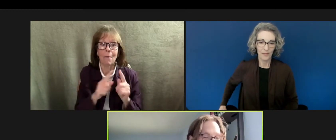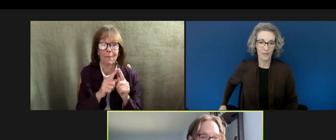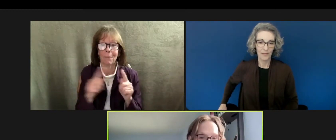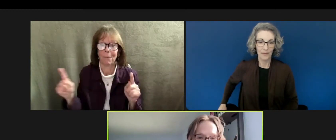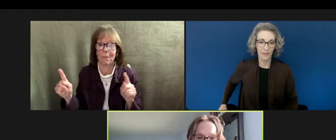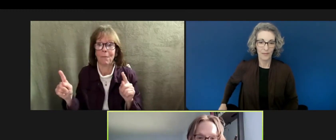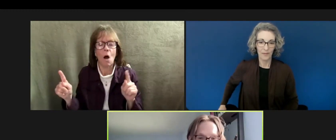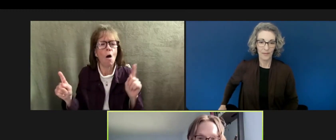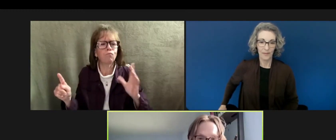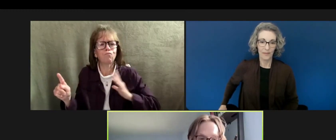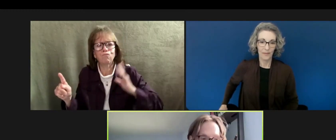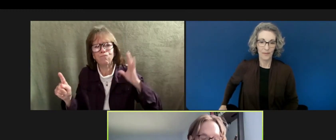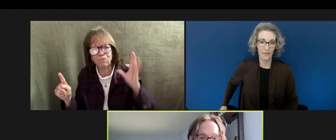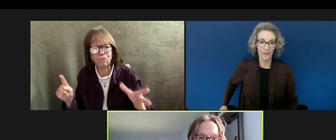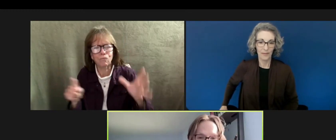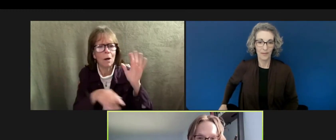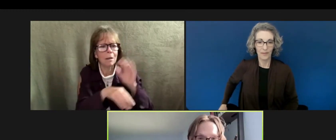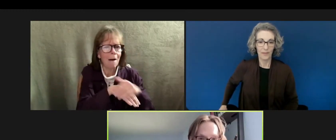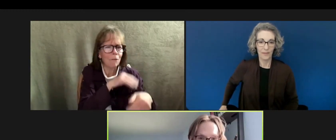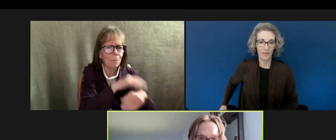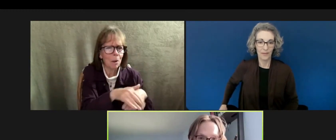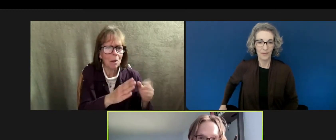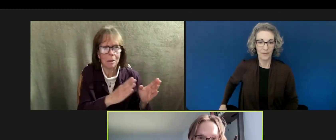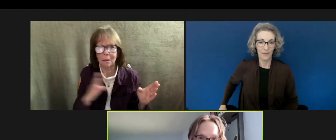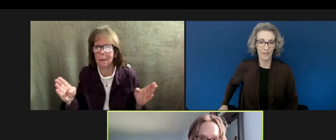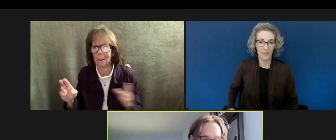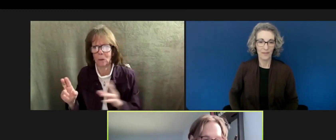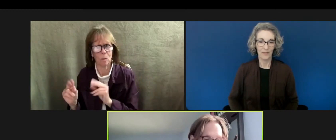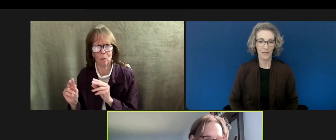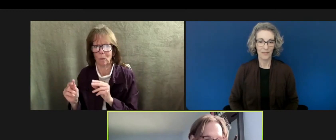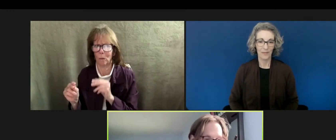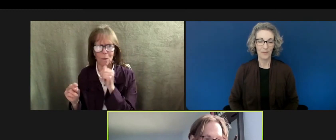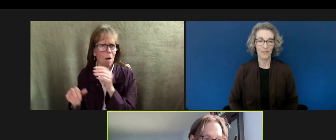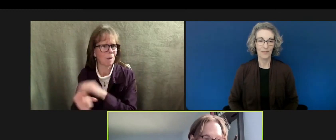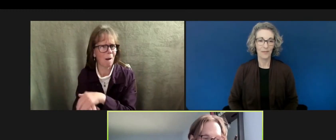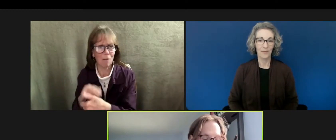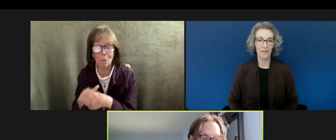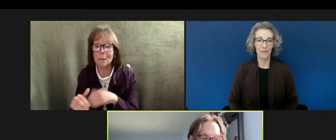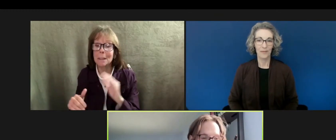Great use of Slido, everyone, thanks for diving right into this.